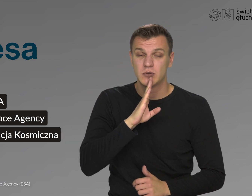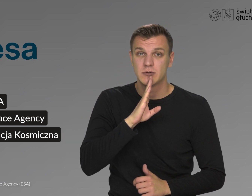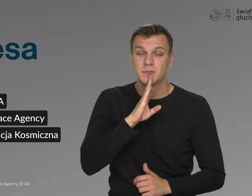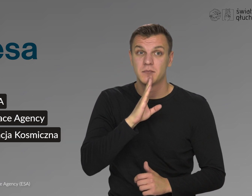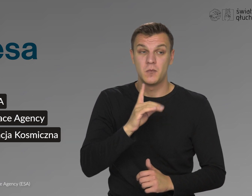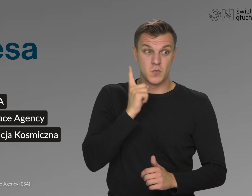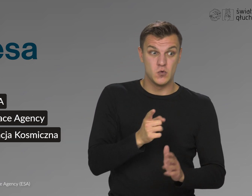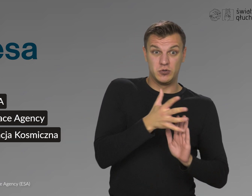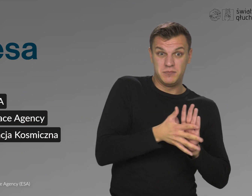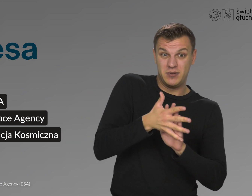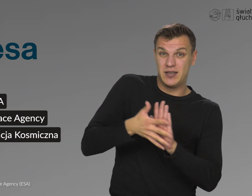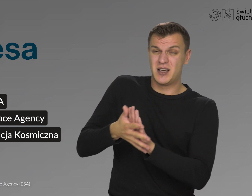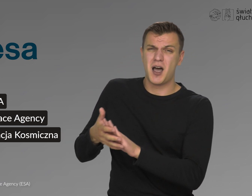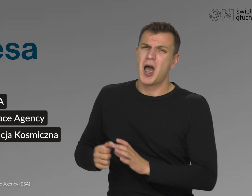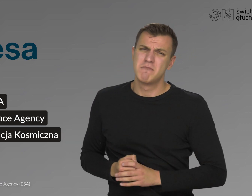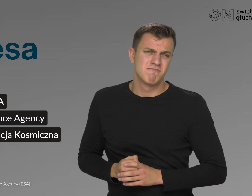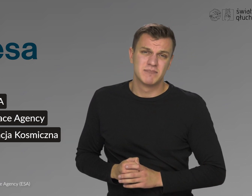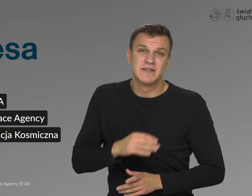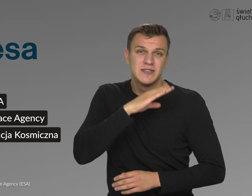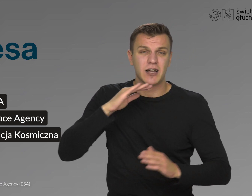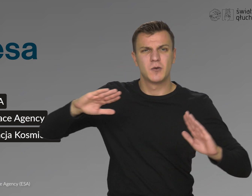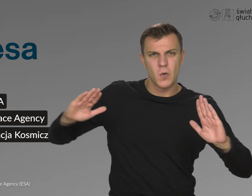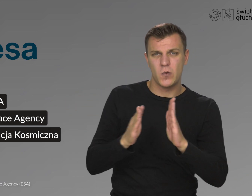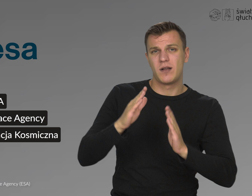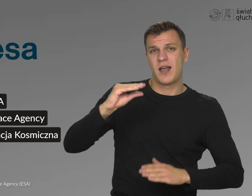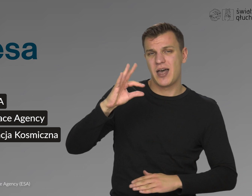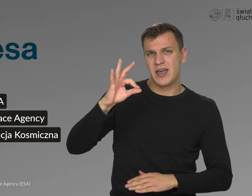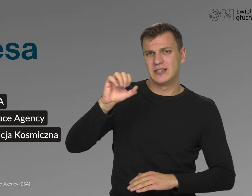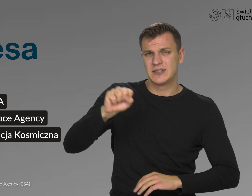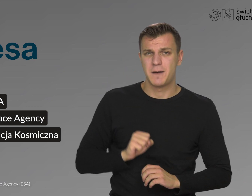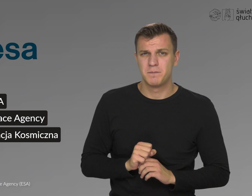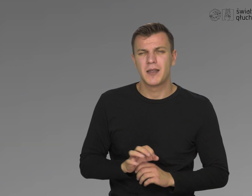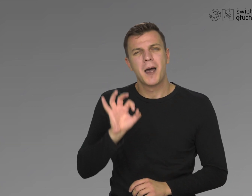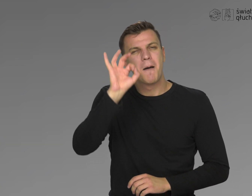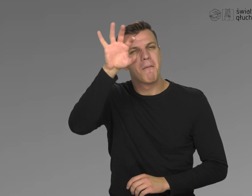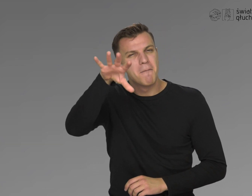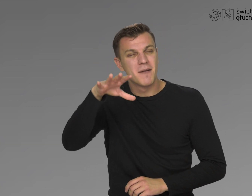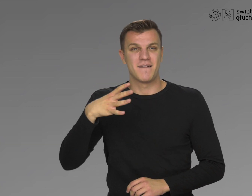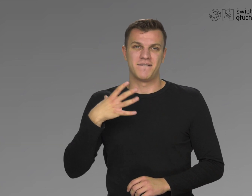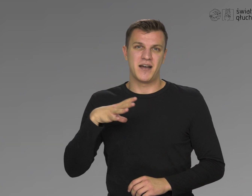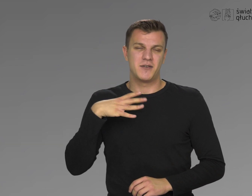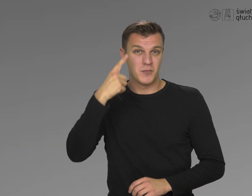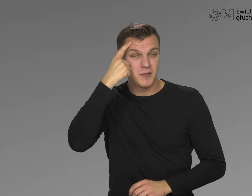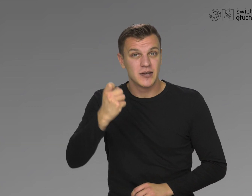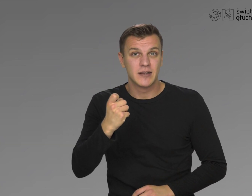But you don’t need to sign the full name, just use ESA. Here’s a small tip: